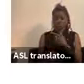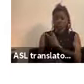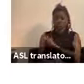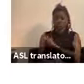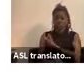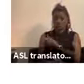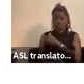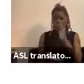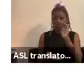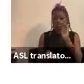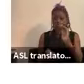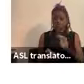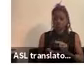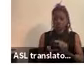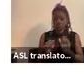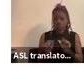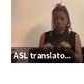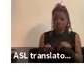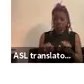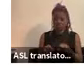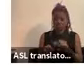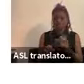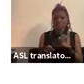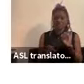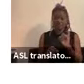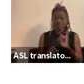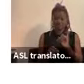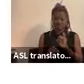of symptomatic infection and greatly reduces the likelihood of